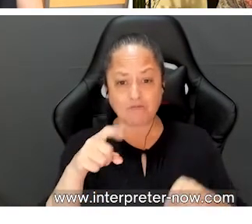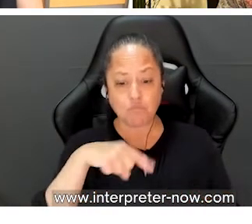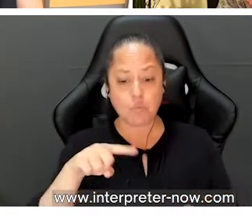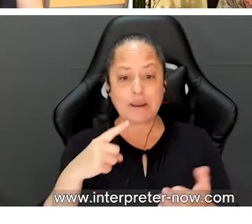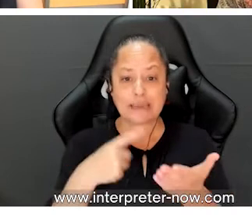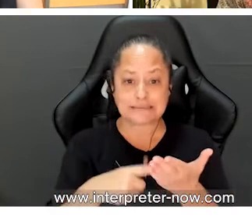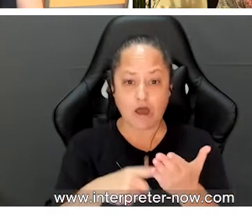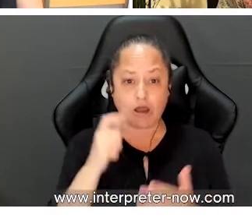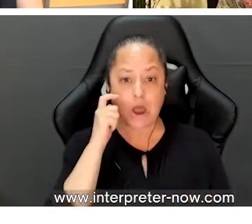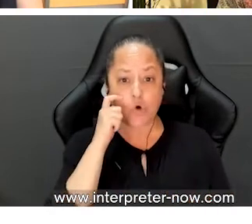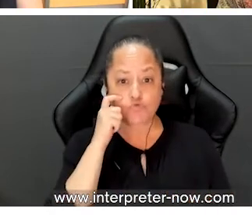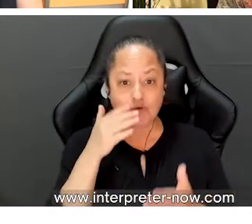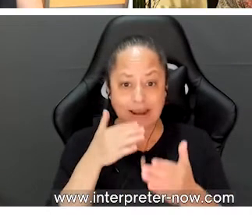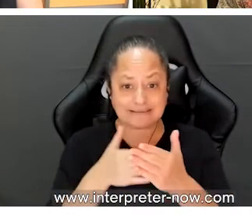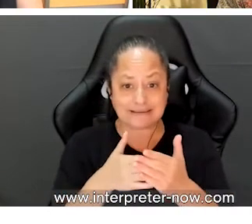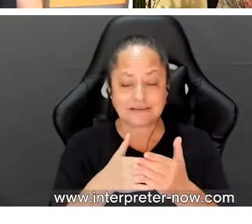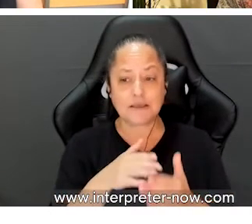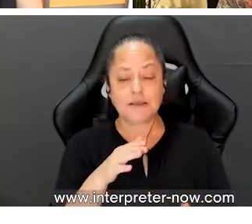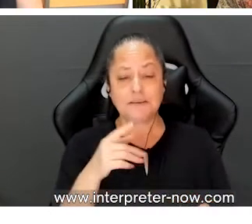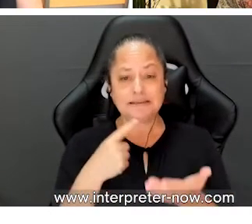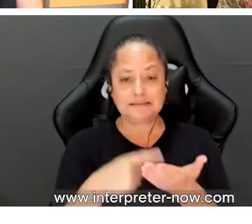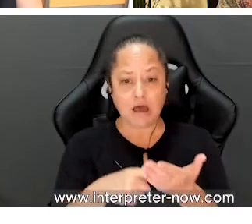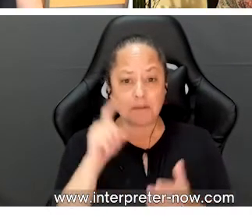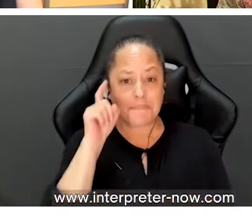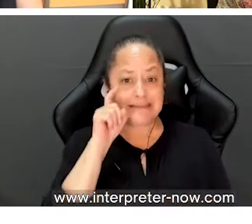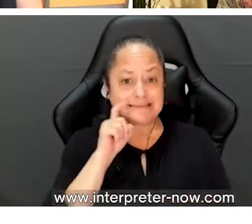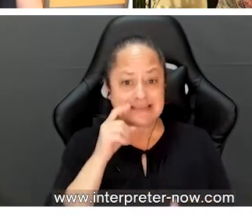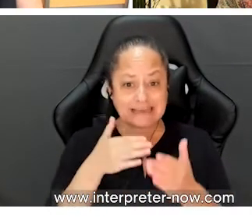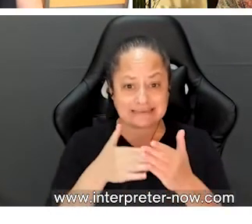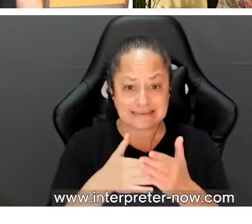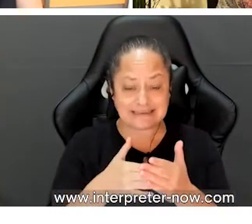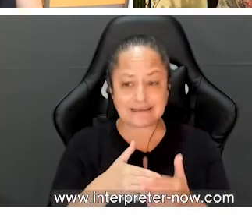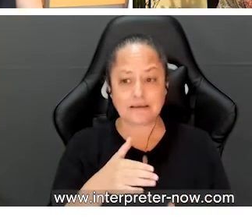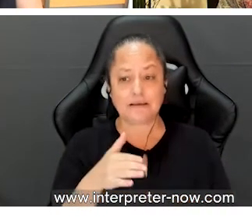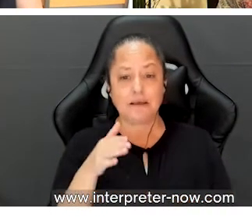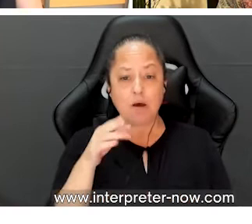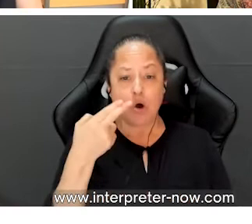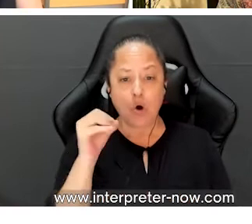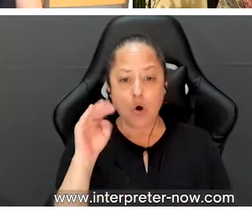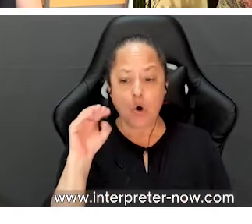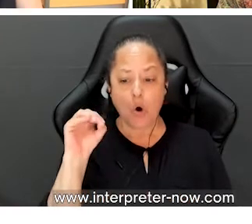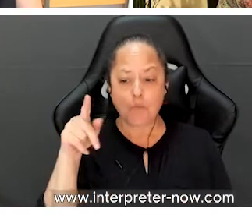If we can talk about racism, if we can talk about sexism, if we can talk about homophobia,